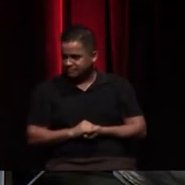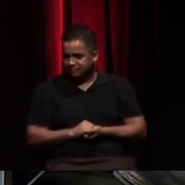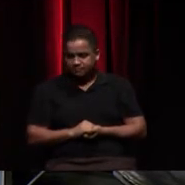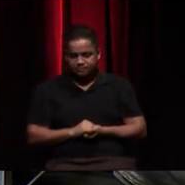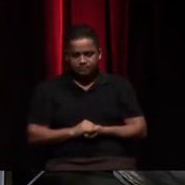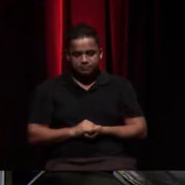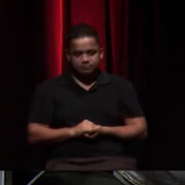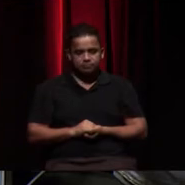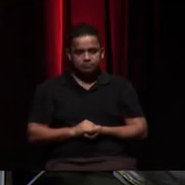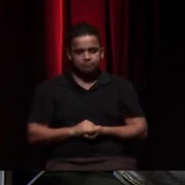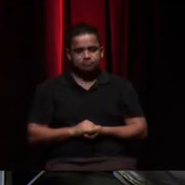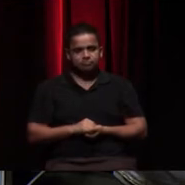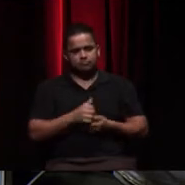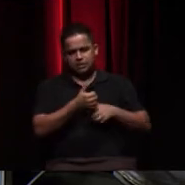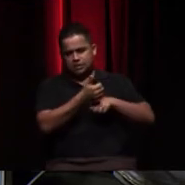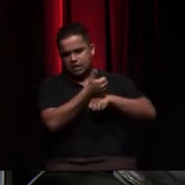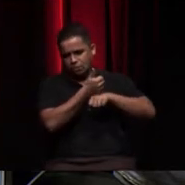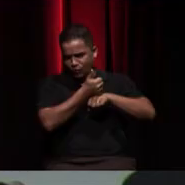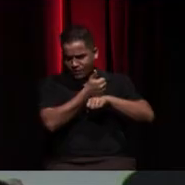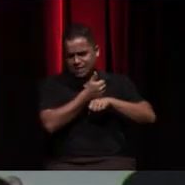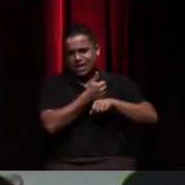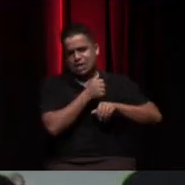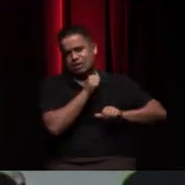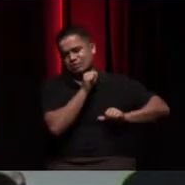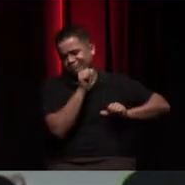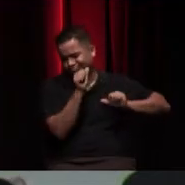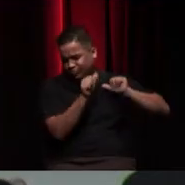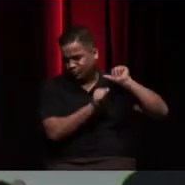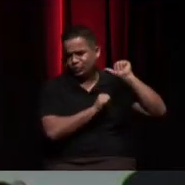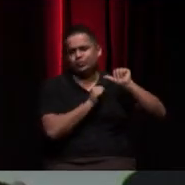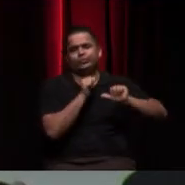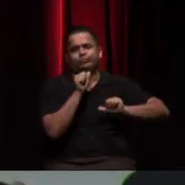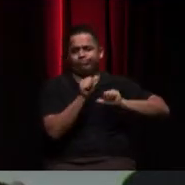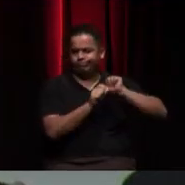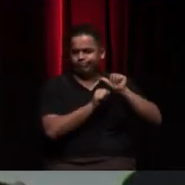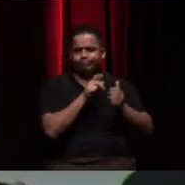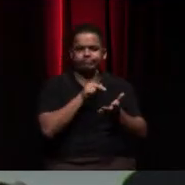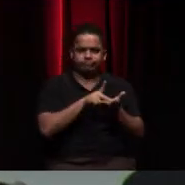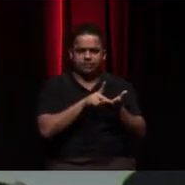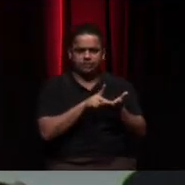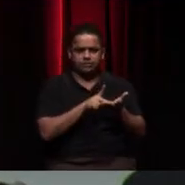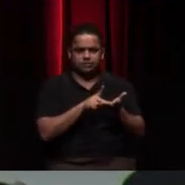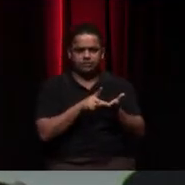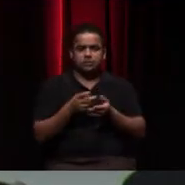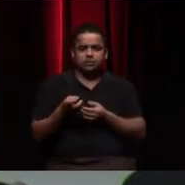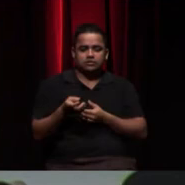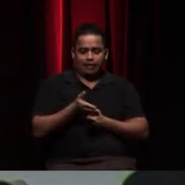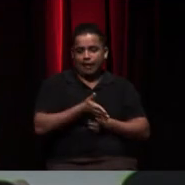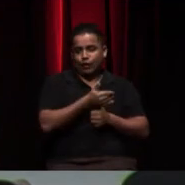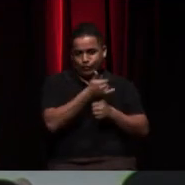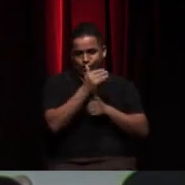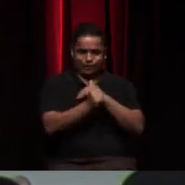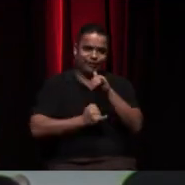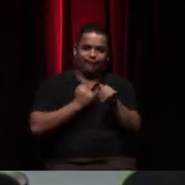Our profession has changed a lot due to the Internet. It has changed a lot.